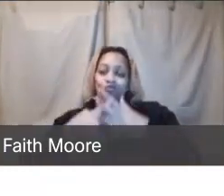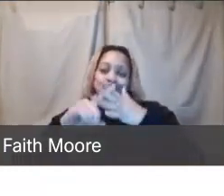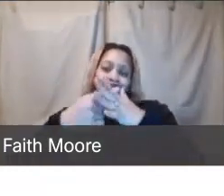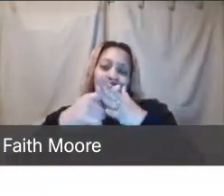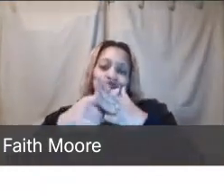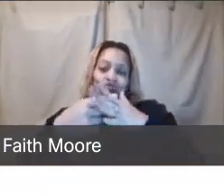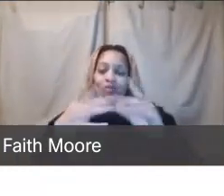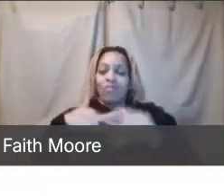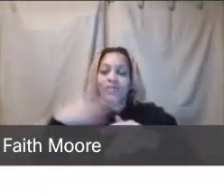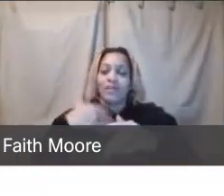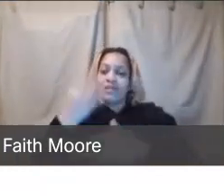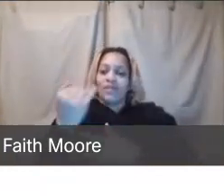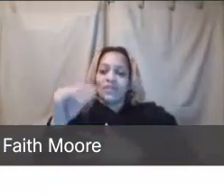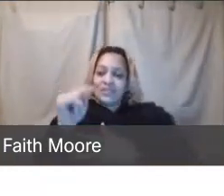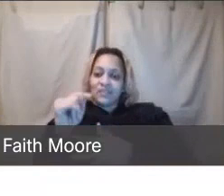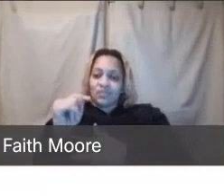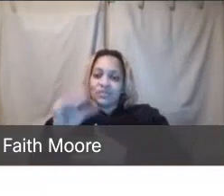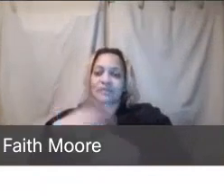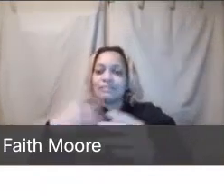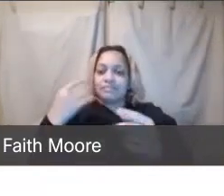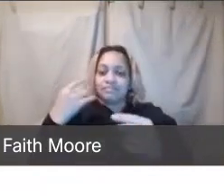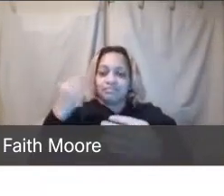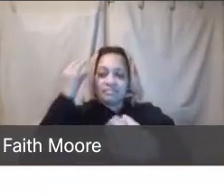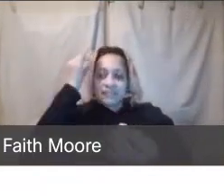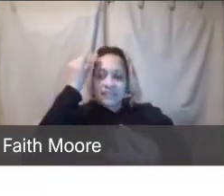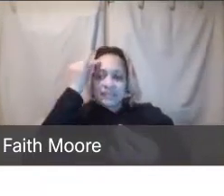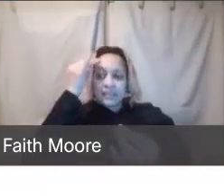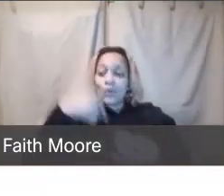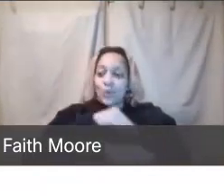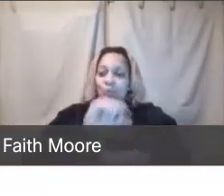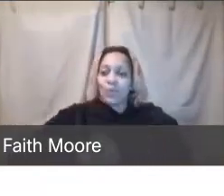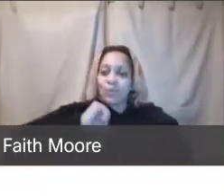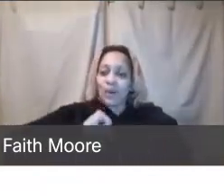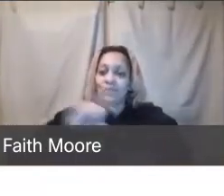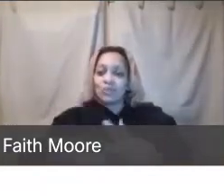We were really proud to put that in and it was great during the Obama administration.